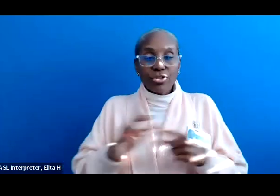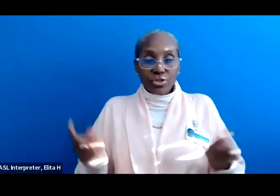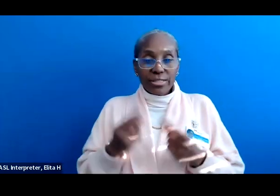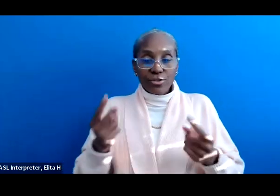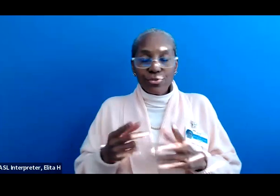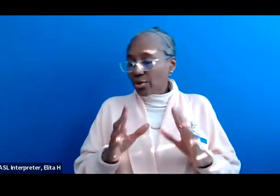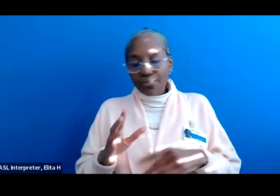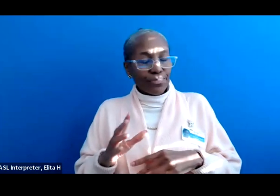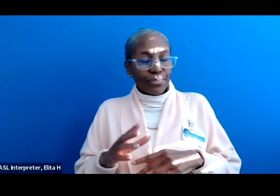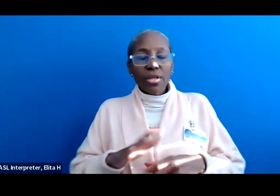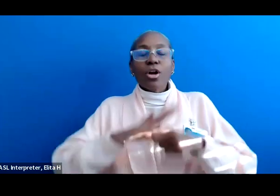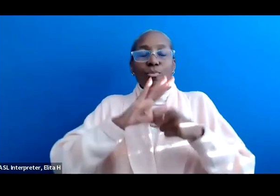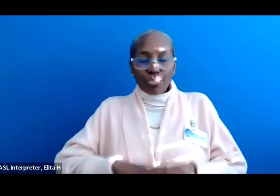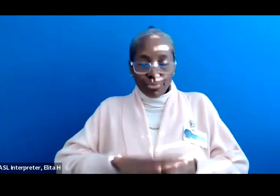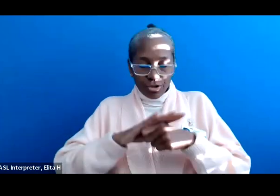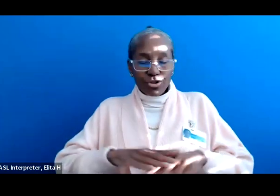pressure dispersing mattresses.